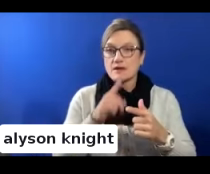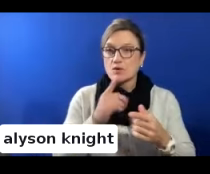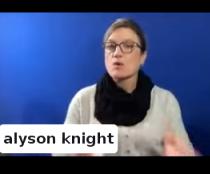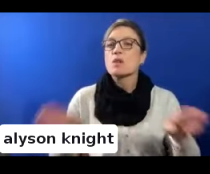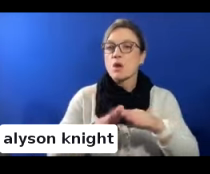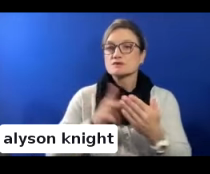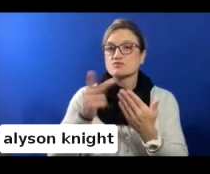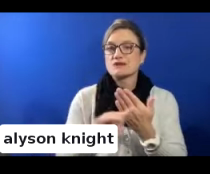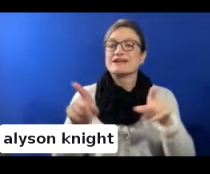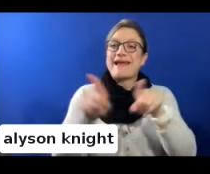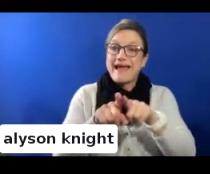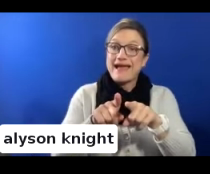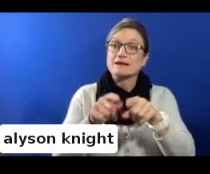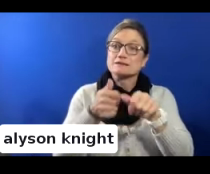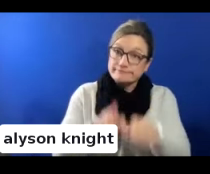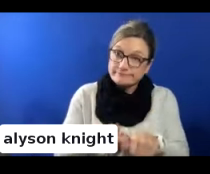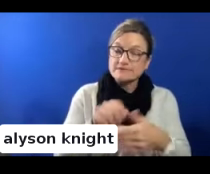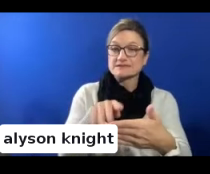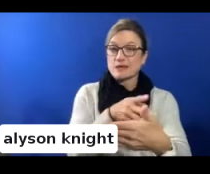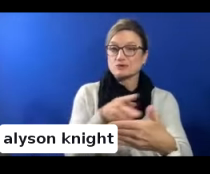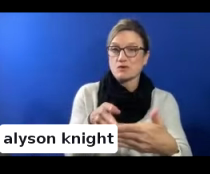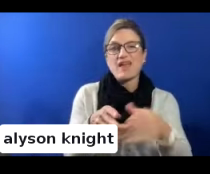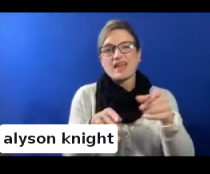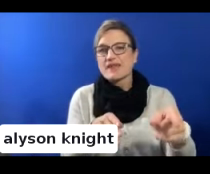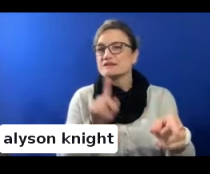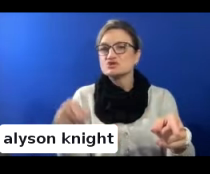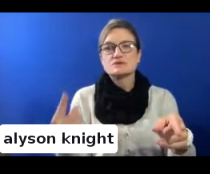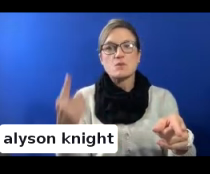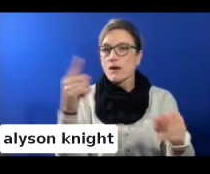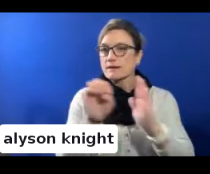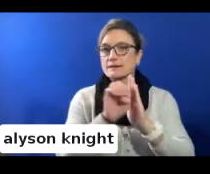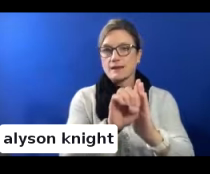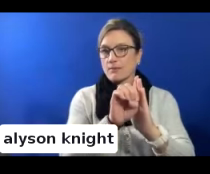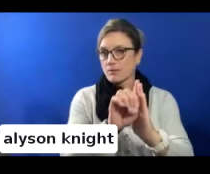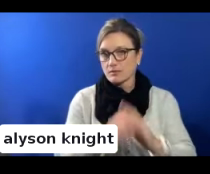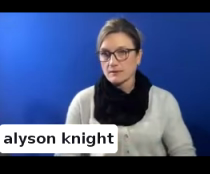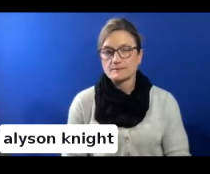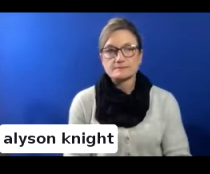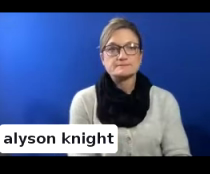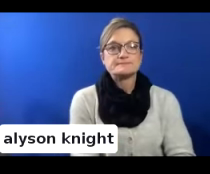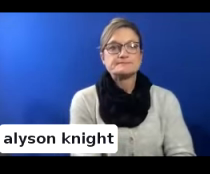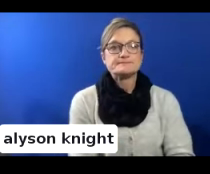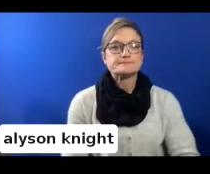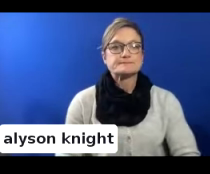Again, that was just a sample example of a response.